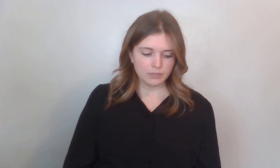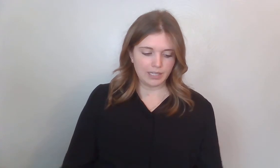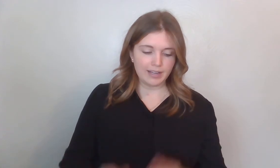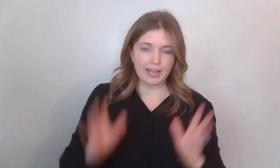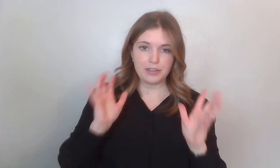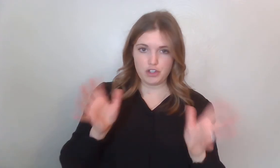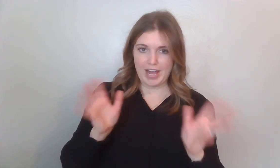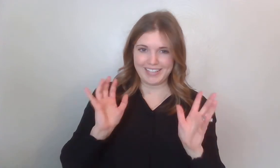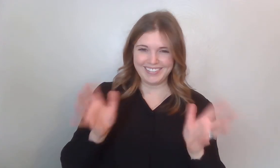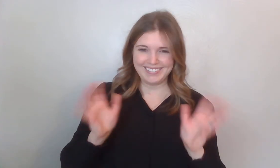Again, they're CHATTING